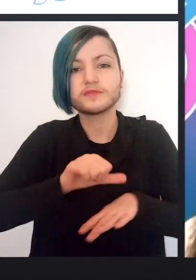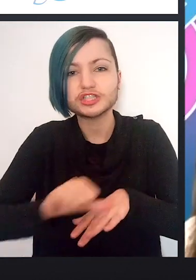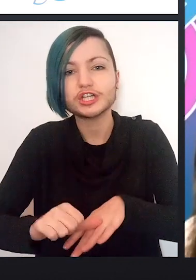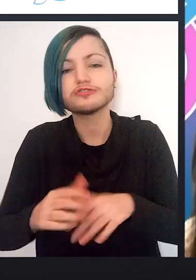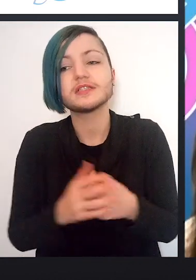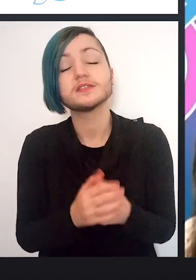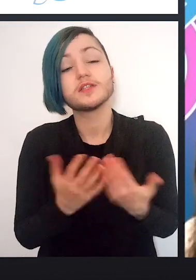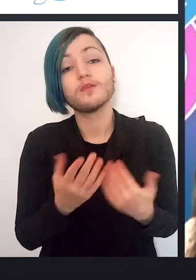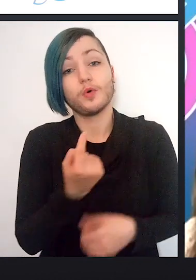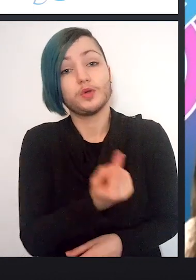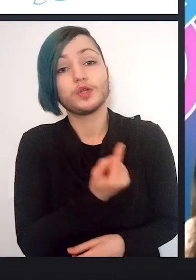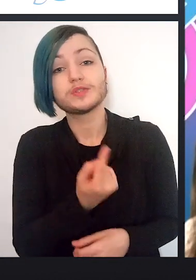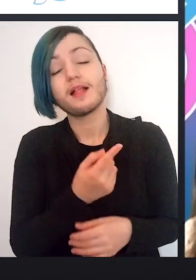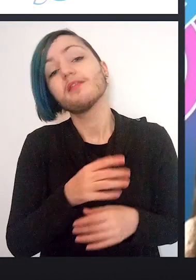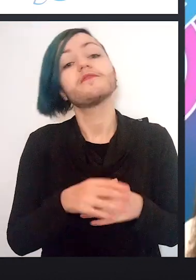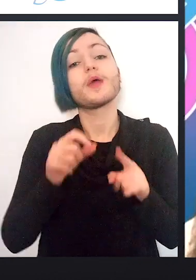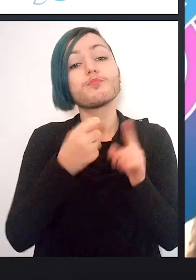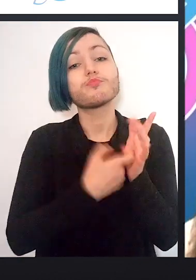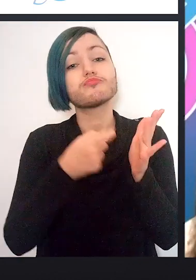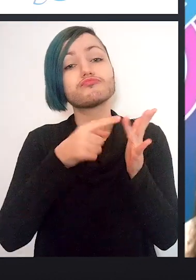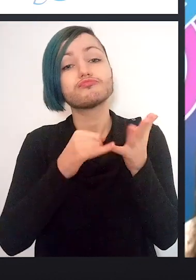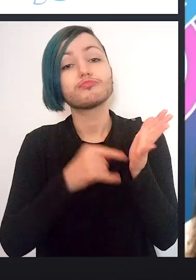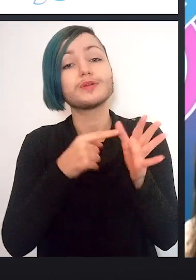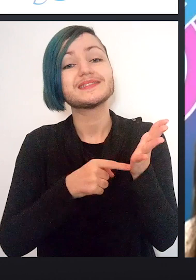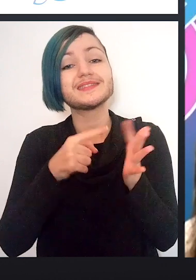In yourself the prostate gland won't have moved anywhere because